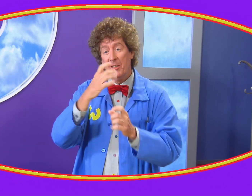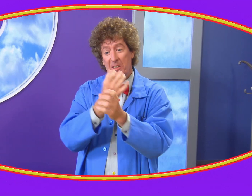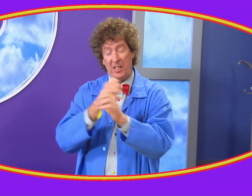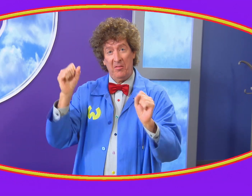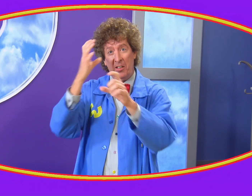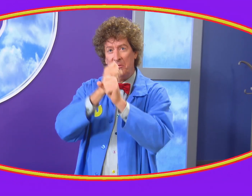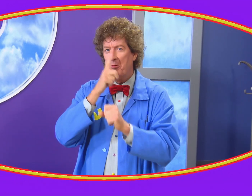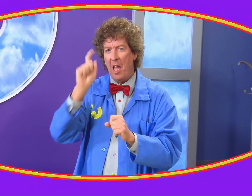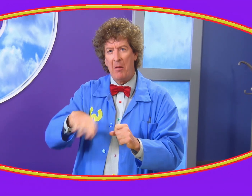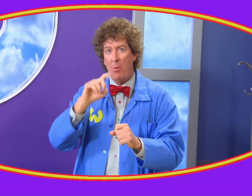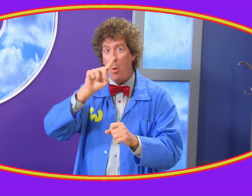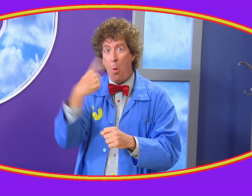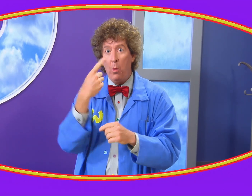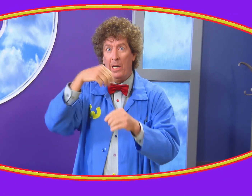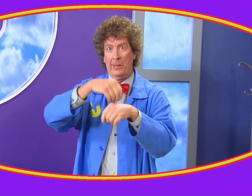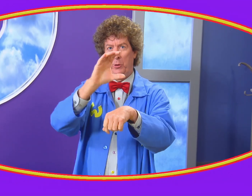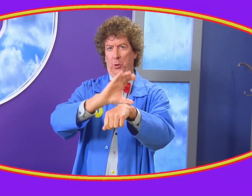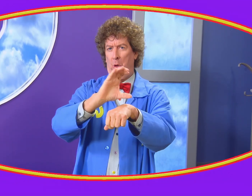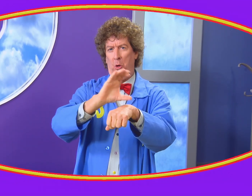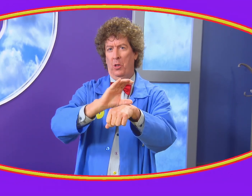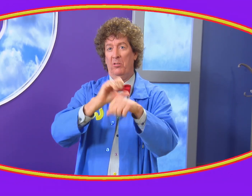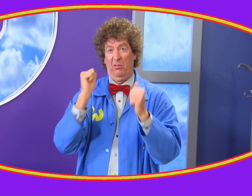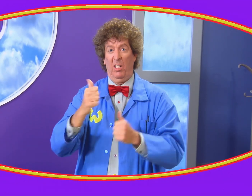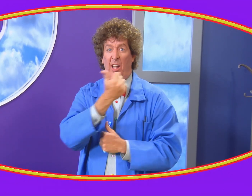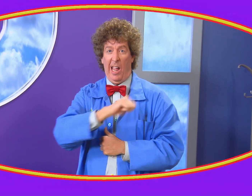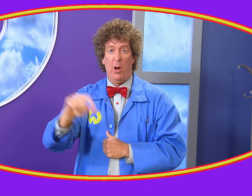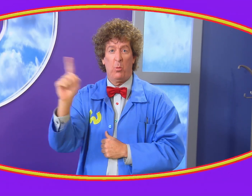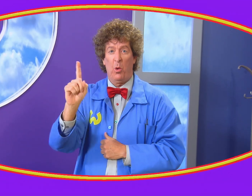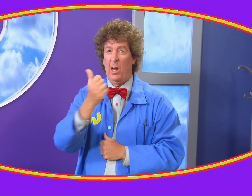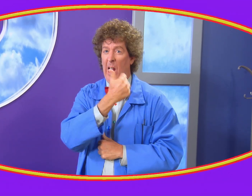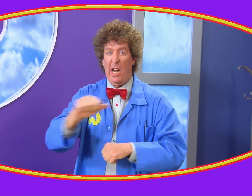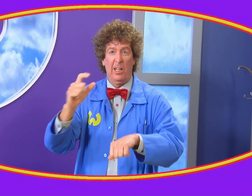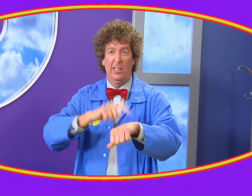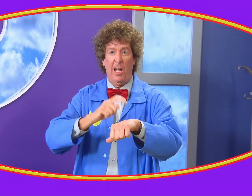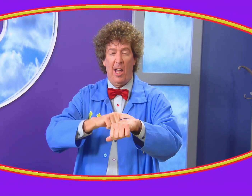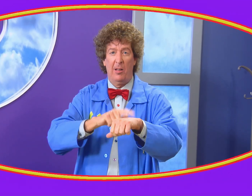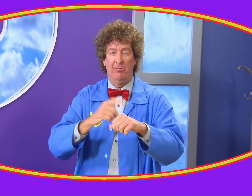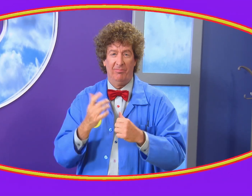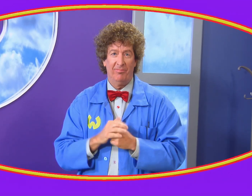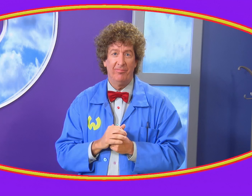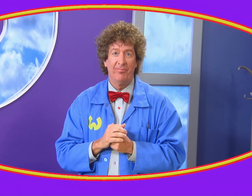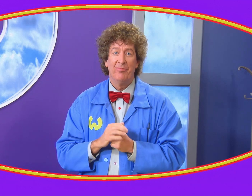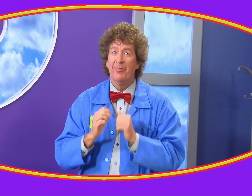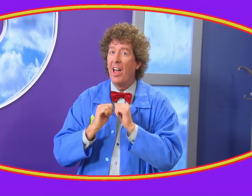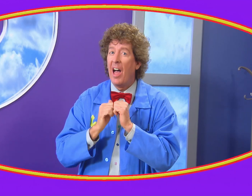IT DOESN'T HAVE TO BE IN A CHURCH. IT CAN BE ANYWHERE, ANYTIME.